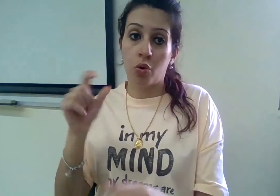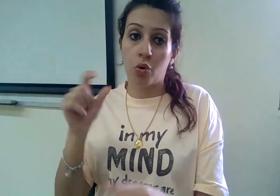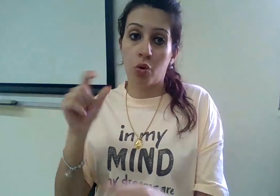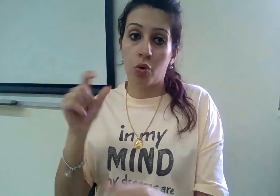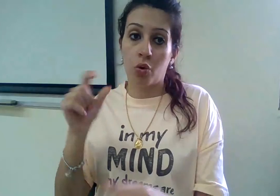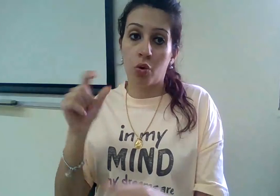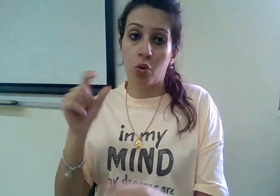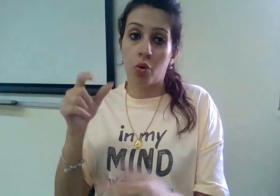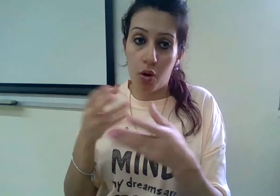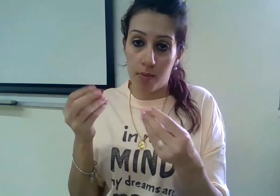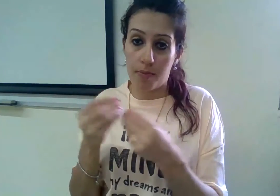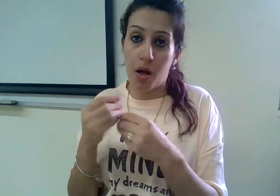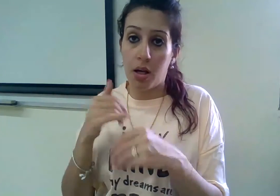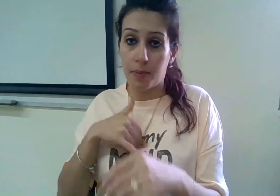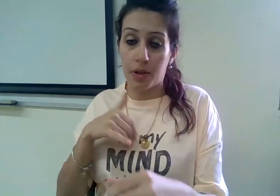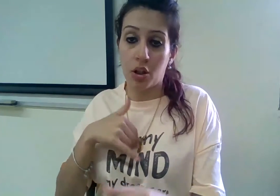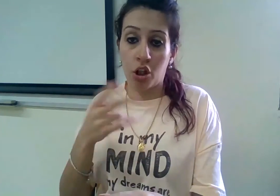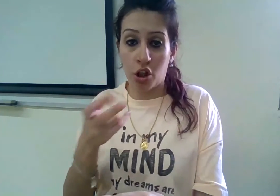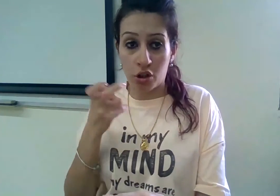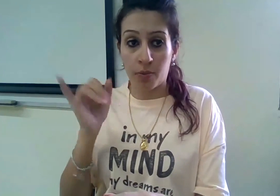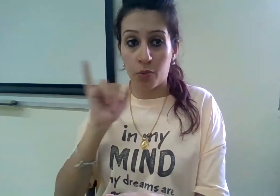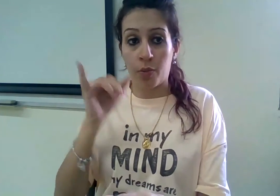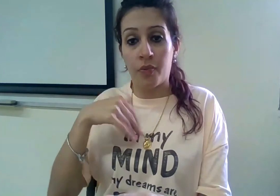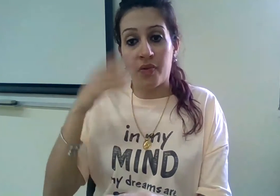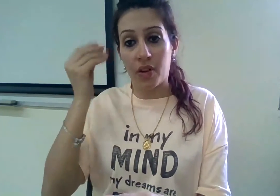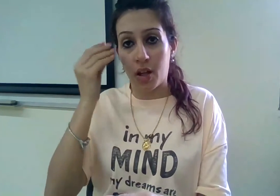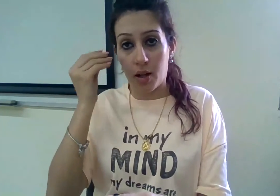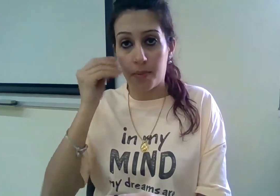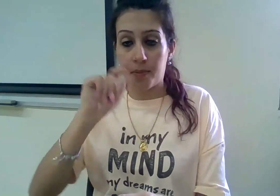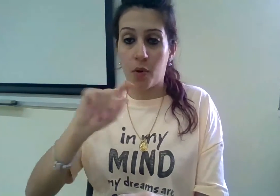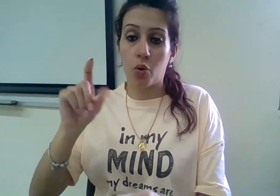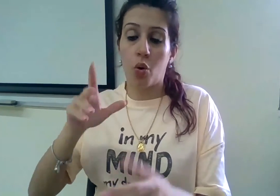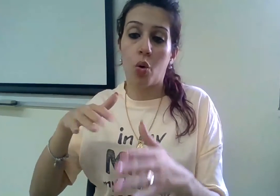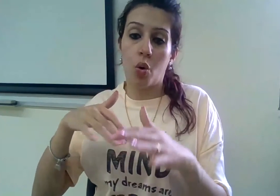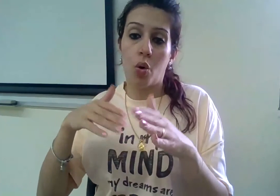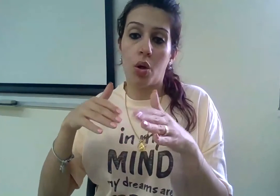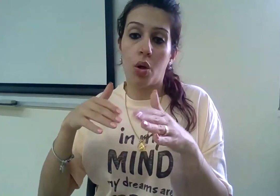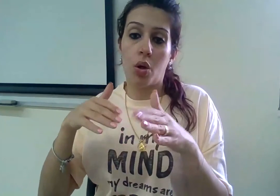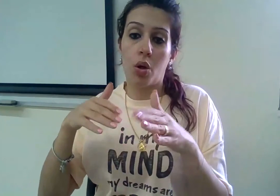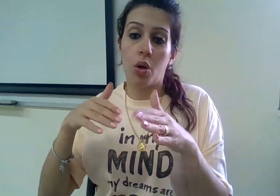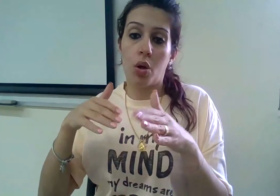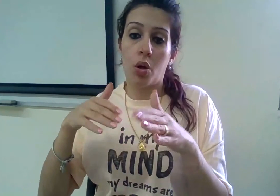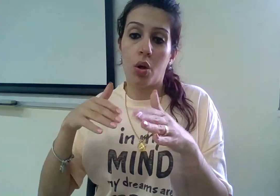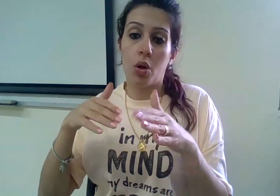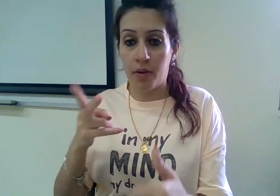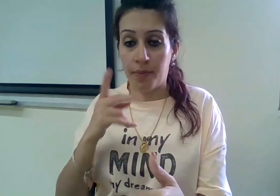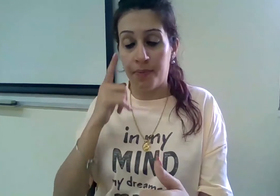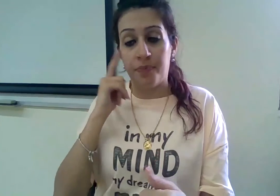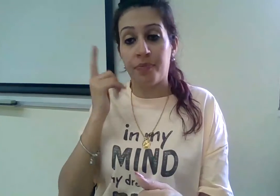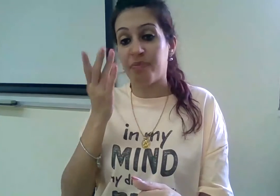how to apply the knowledge in real life events into the written assessment?